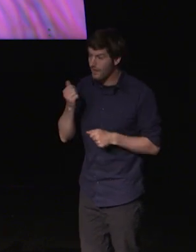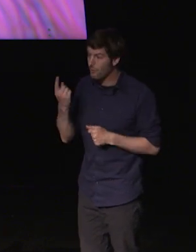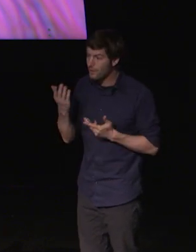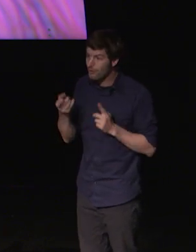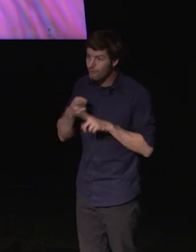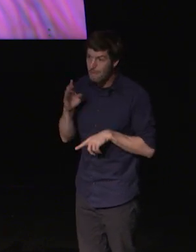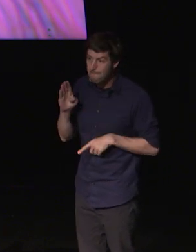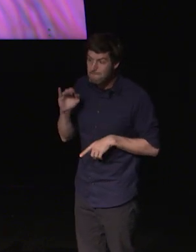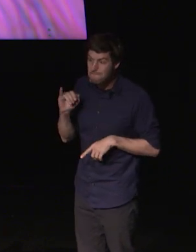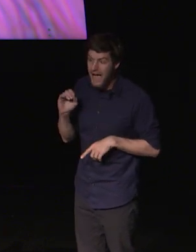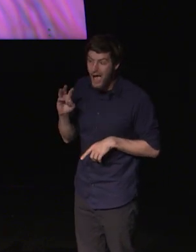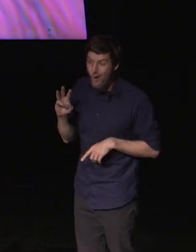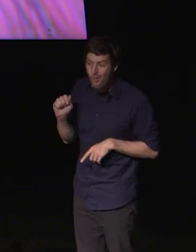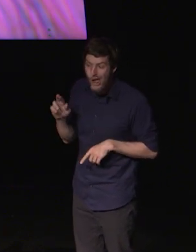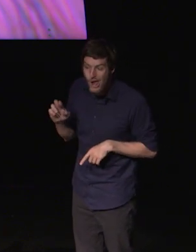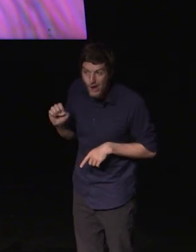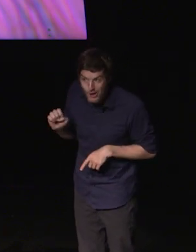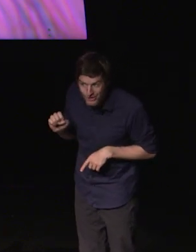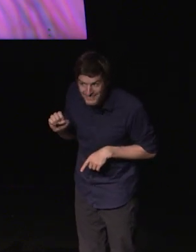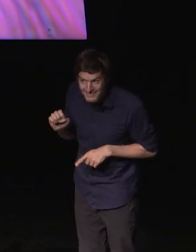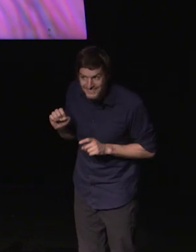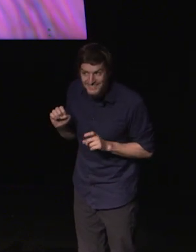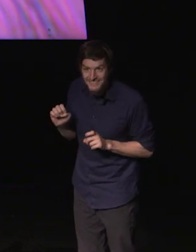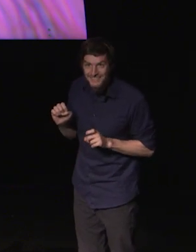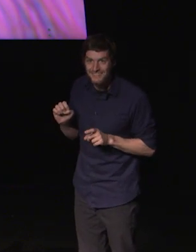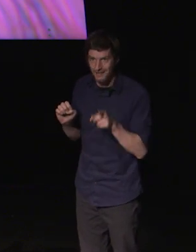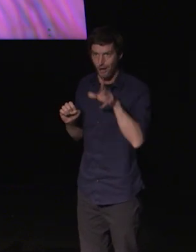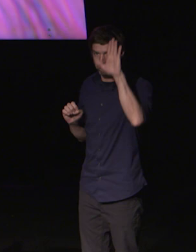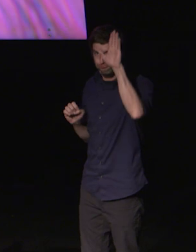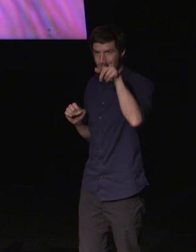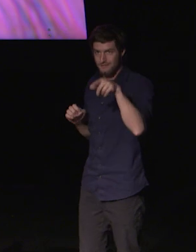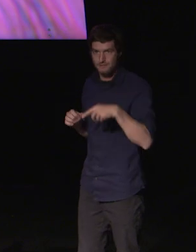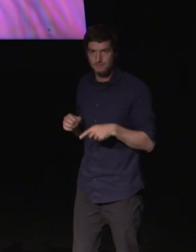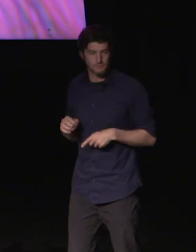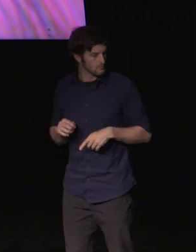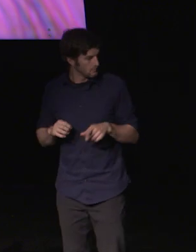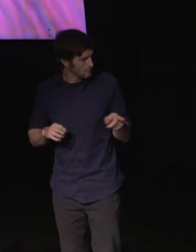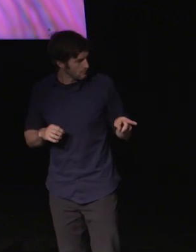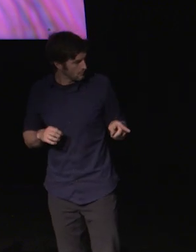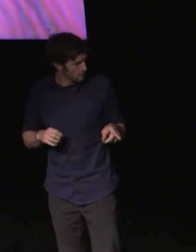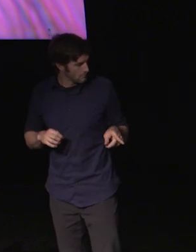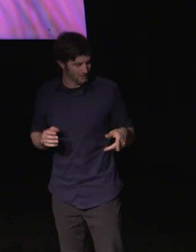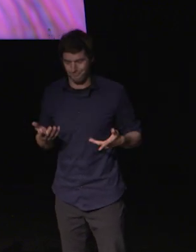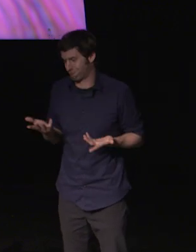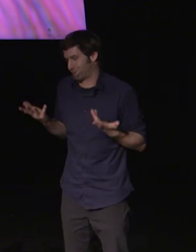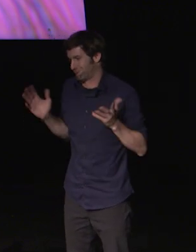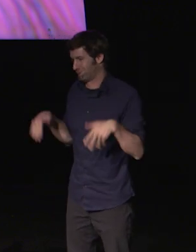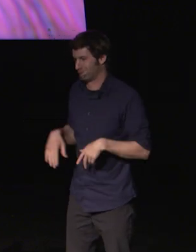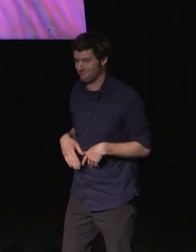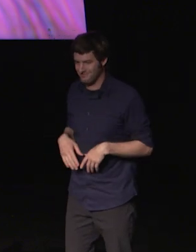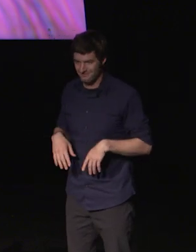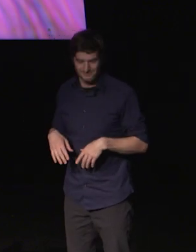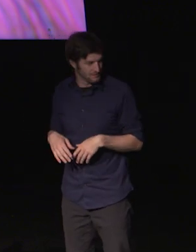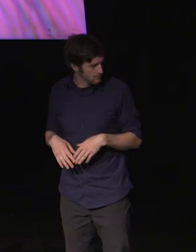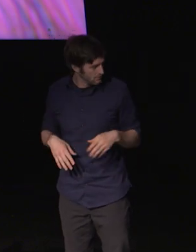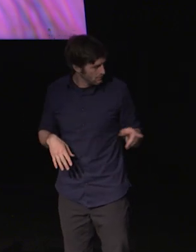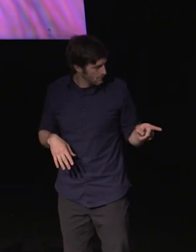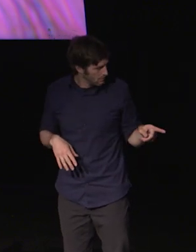No. LAUGHS See? There we go. LAUGHS Mmm... -Jesse? Sorry, go ahead. No, that I'm good. AUDIENCE LAUGHS Oh, boy.